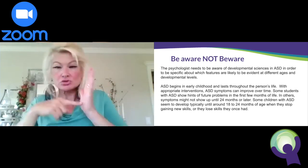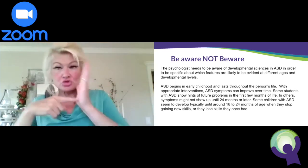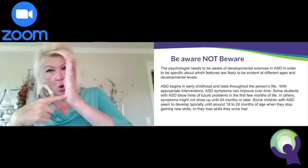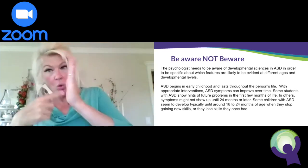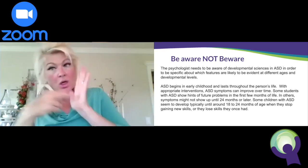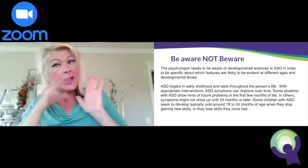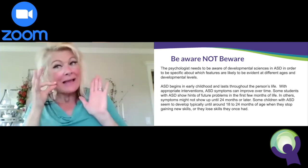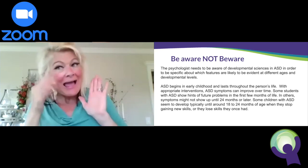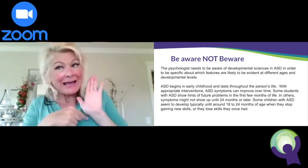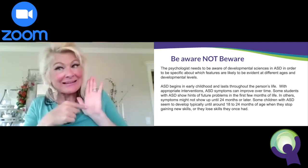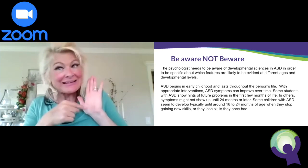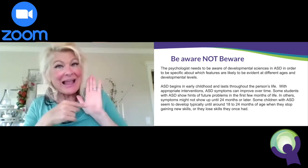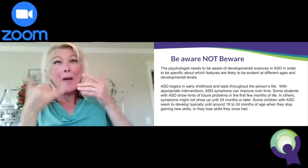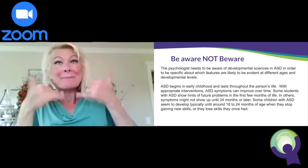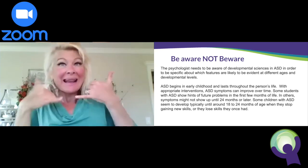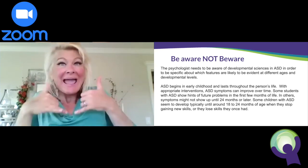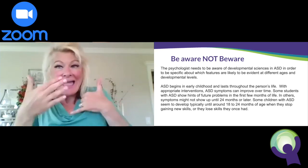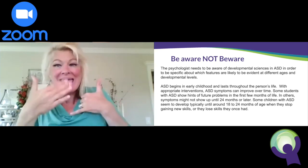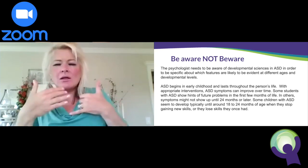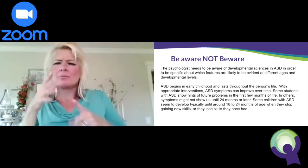consideration when you're looking at assessing a student and how they're